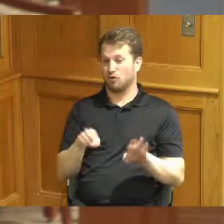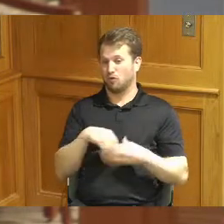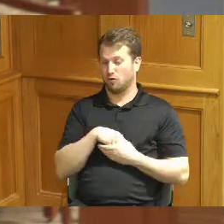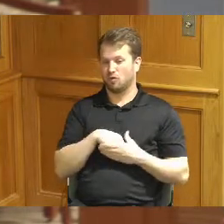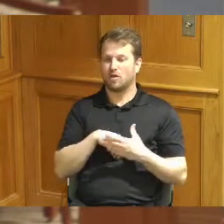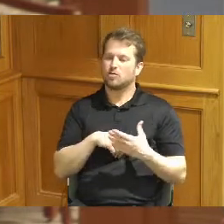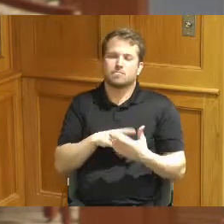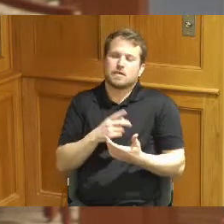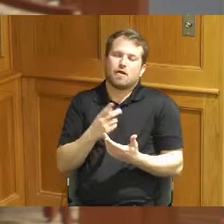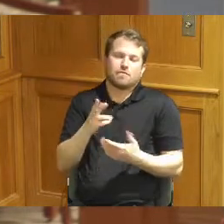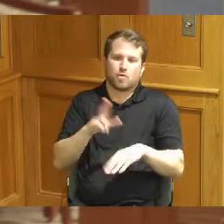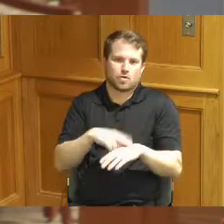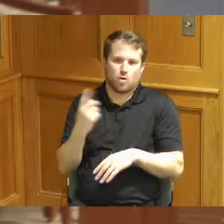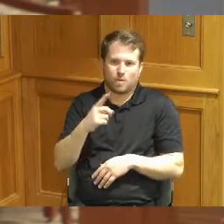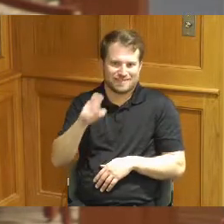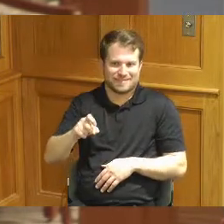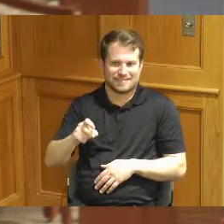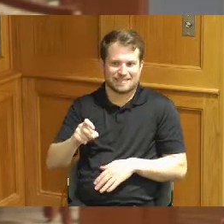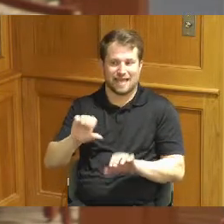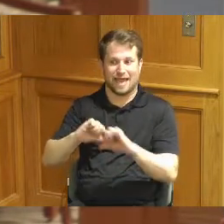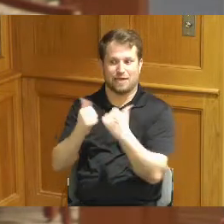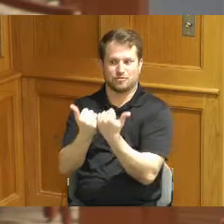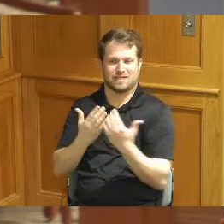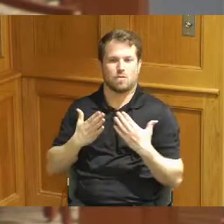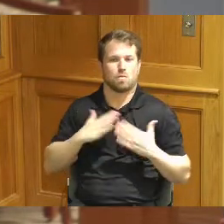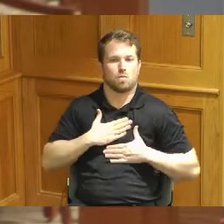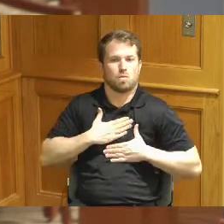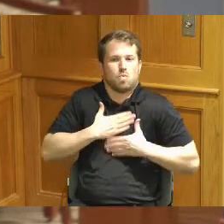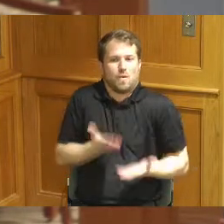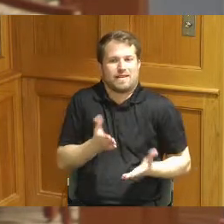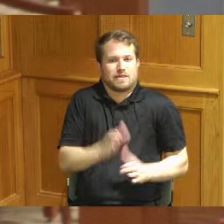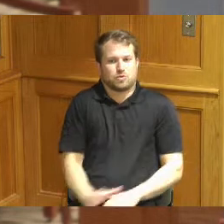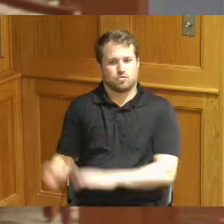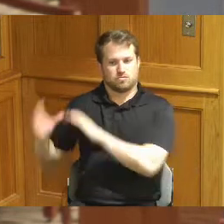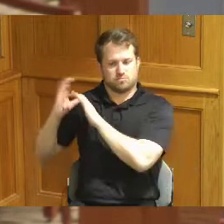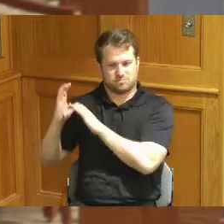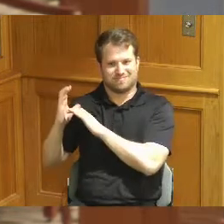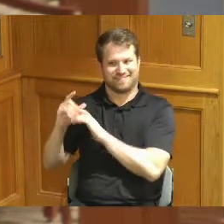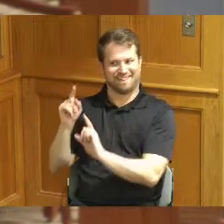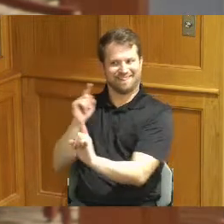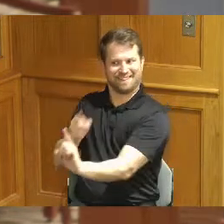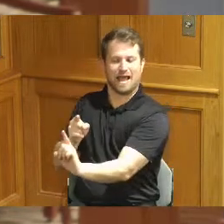partner agency who's sort of willing to take it on that's who I plan to call about this topic